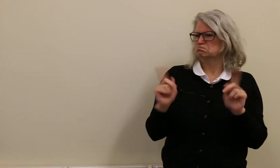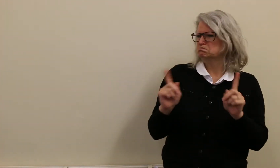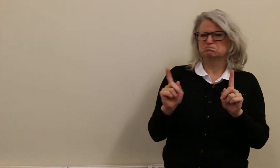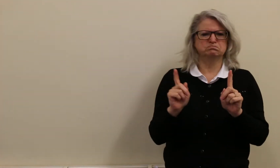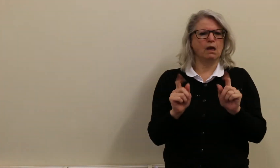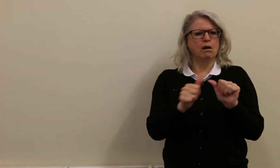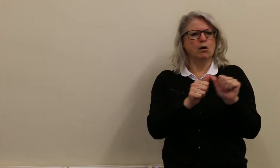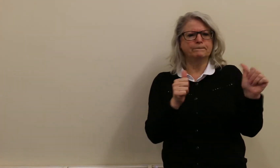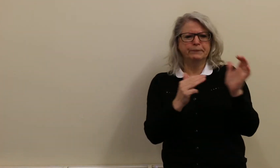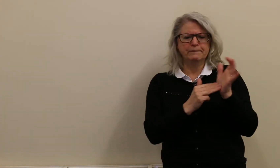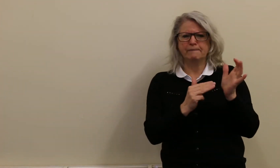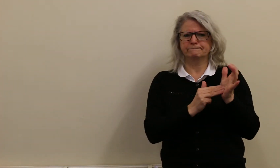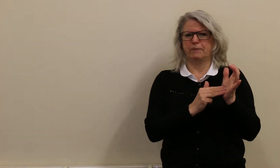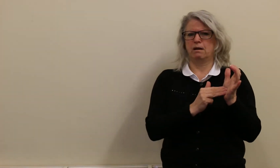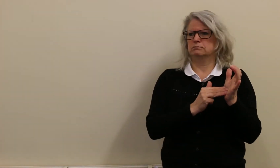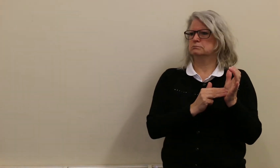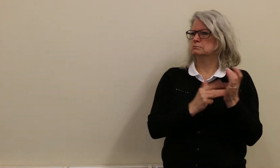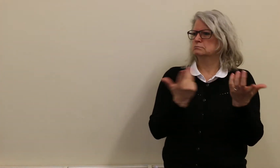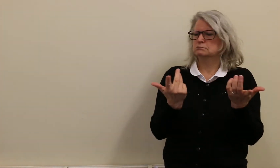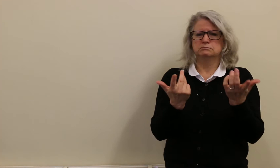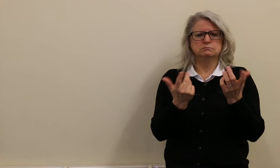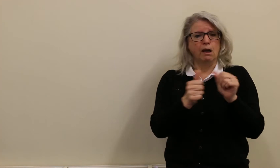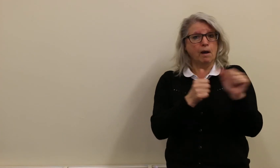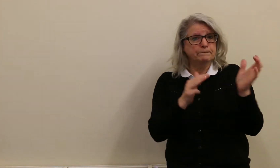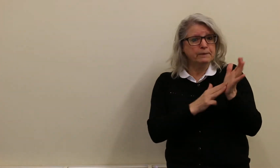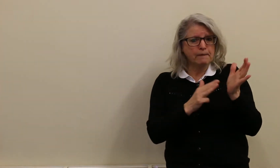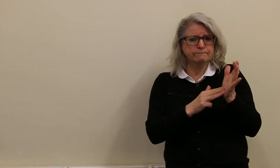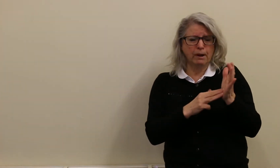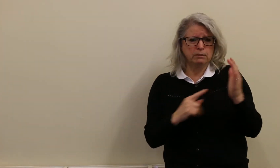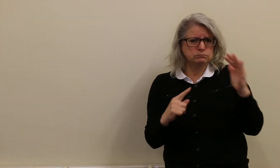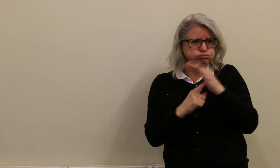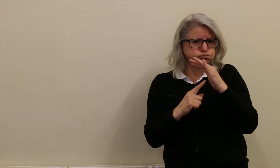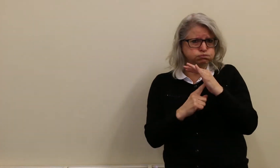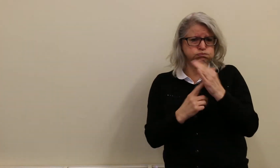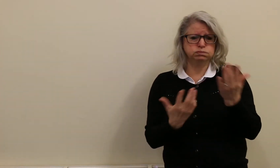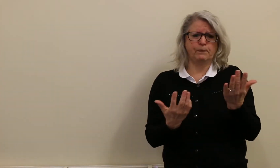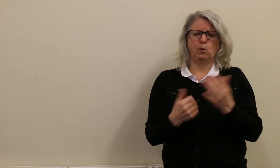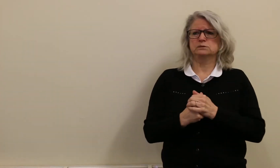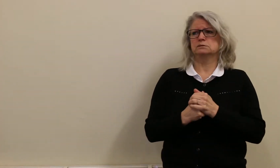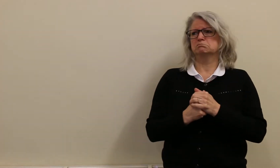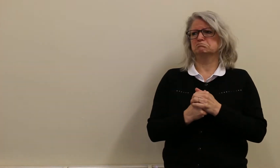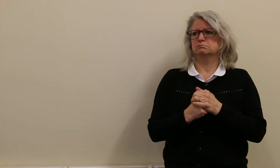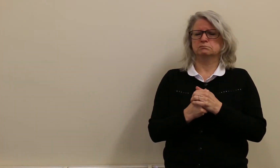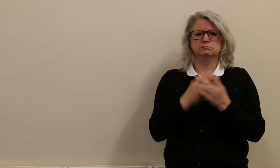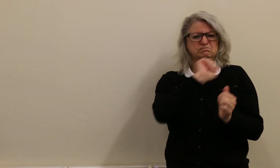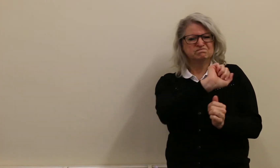anybody who wants to know what is a company member; why are company members important;